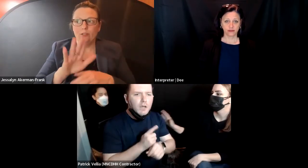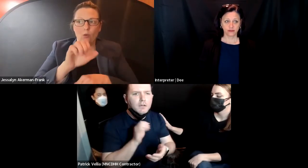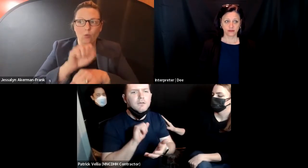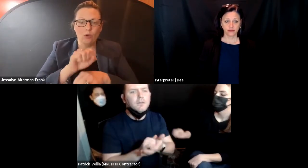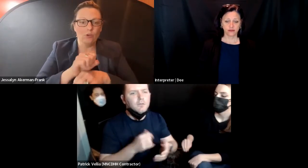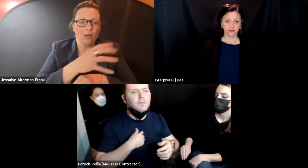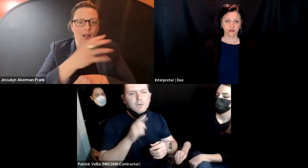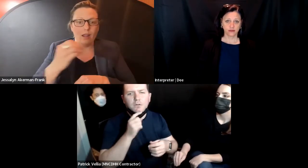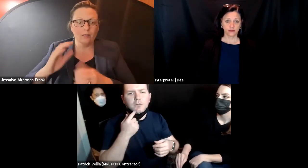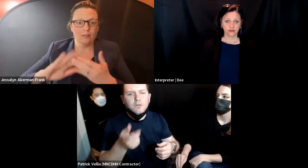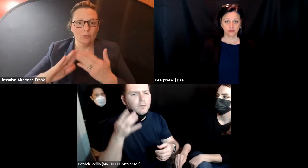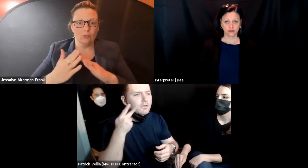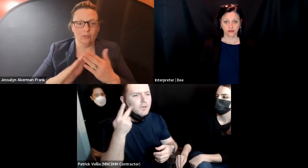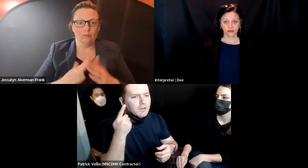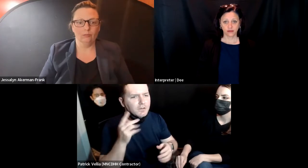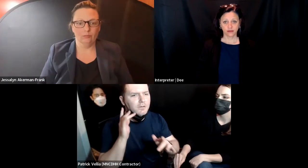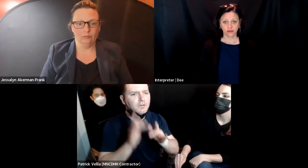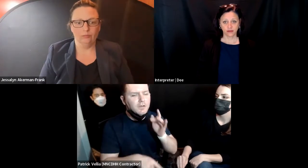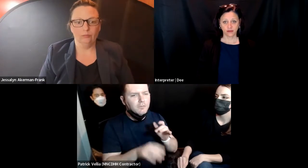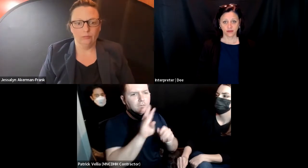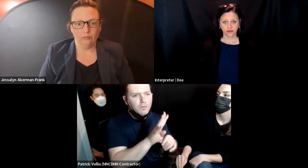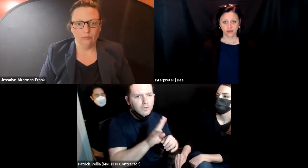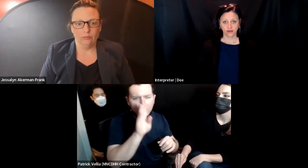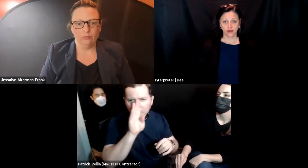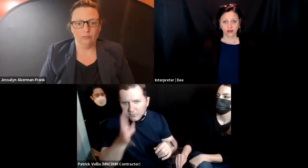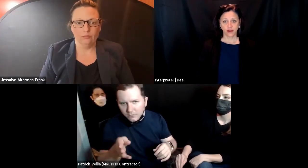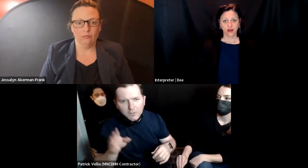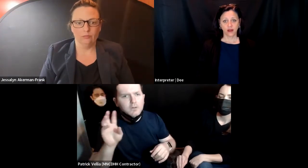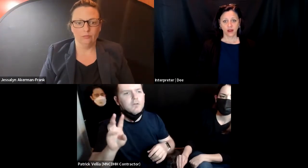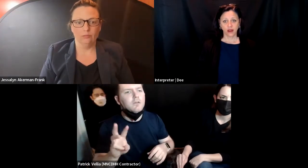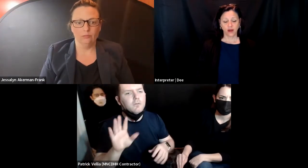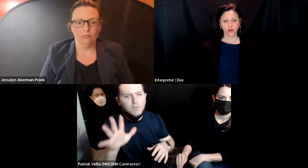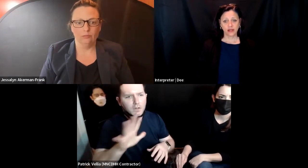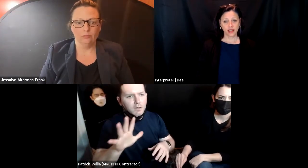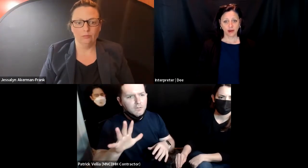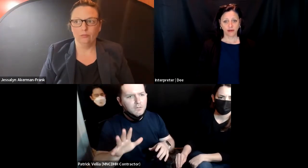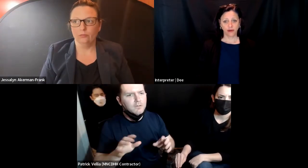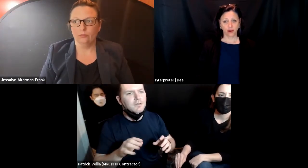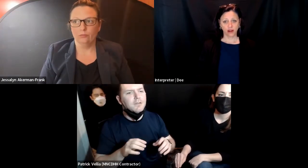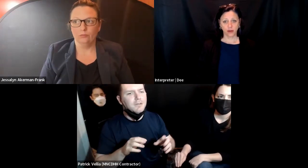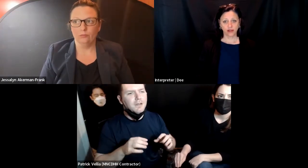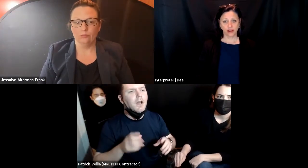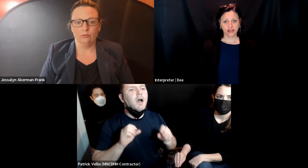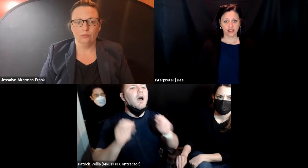Jessalyn: Go ahead and answer question number 5, what advice do you